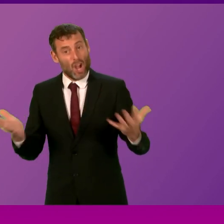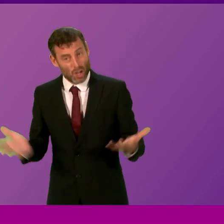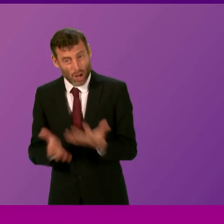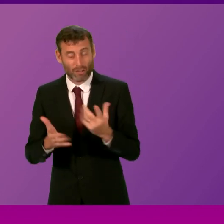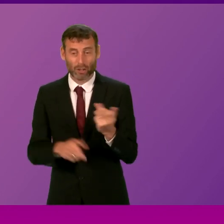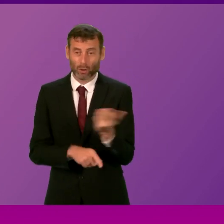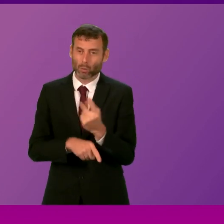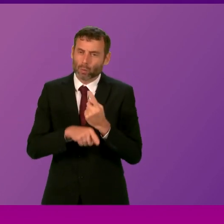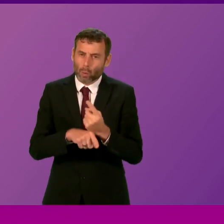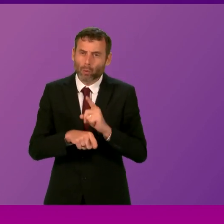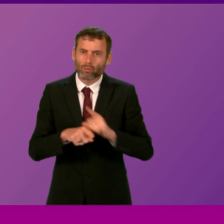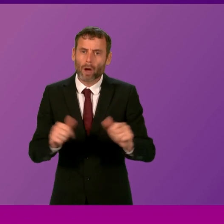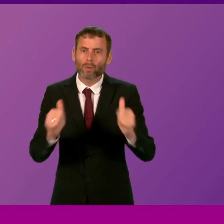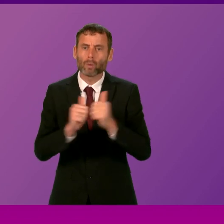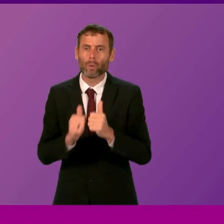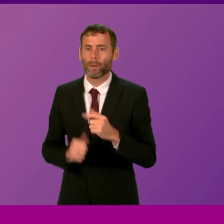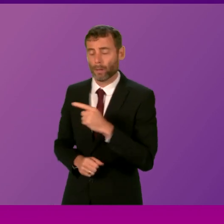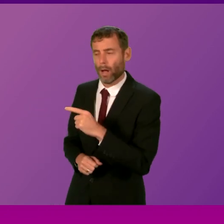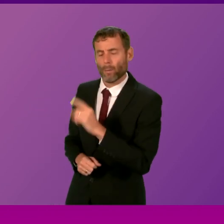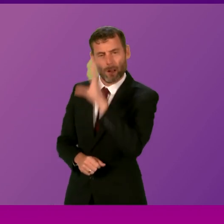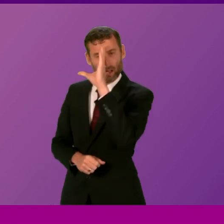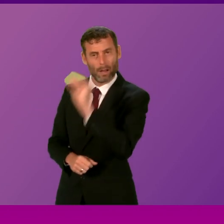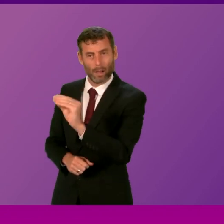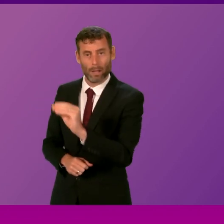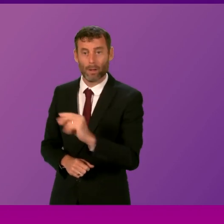I would say to Mercedes Villalba that what we are seeing from Keir Starmer is